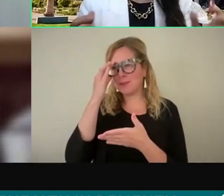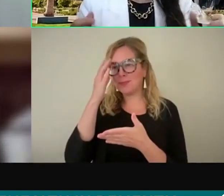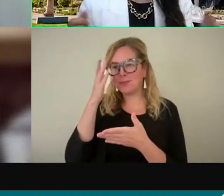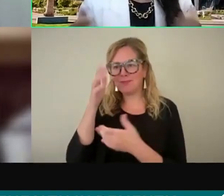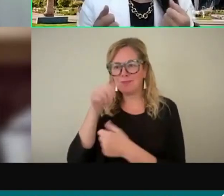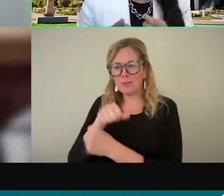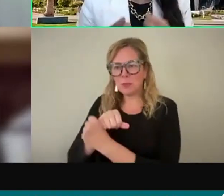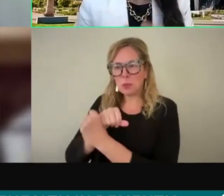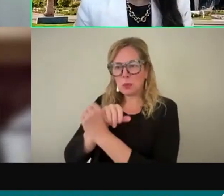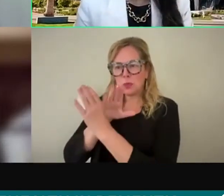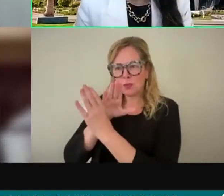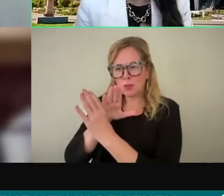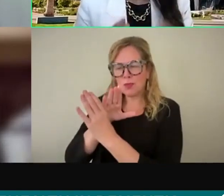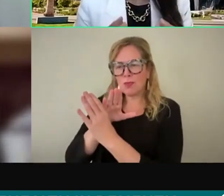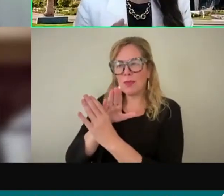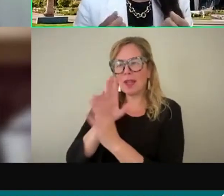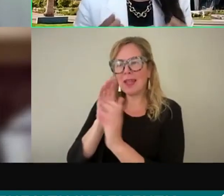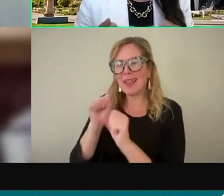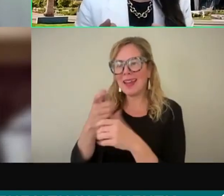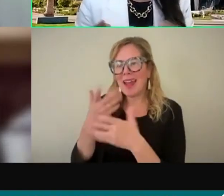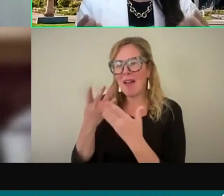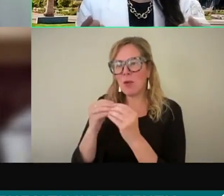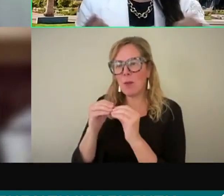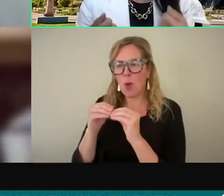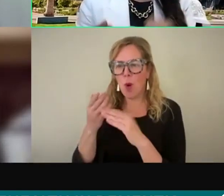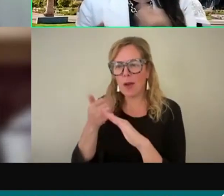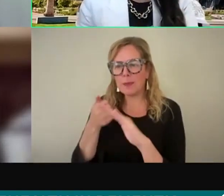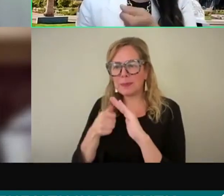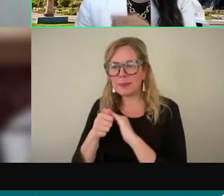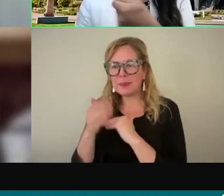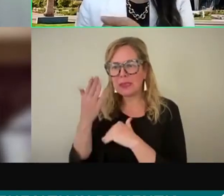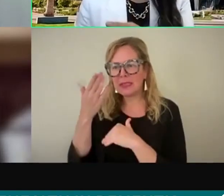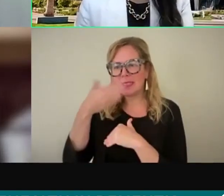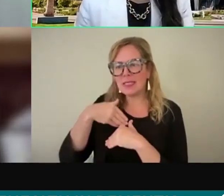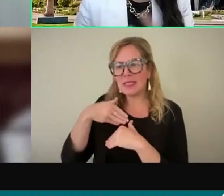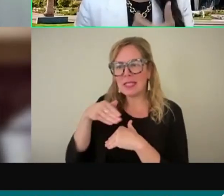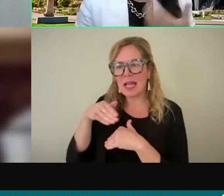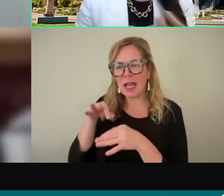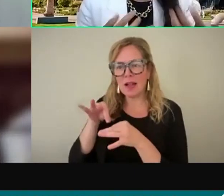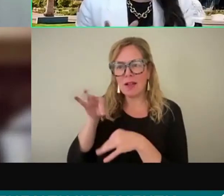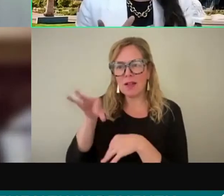lesser of antagonism. Because as I mentioned, the insight may not be there, people can get